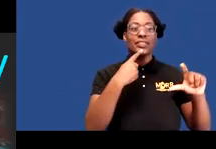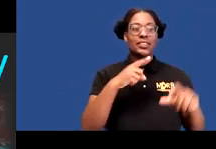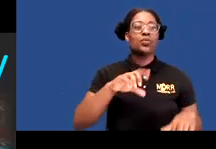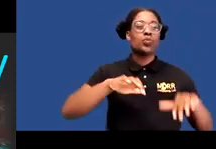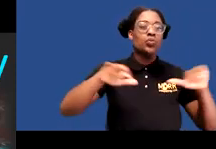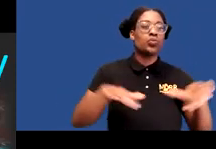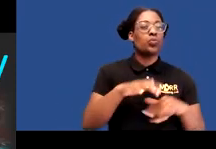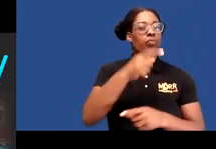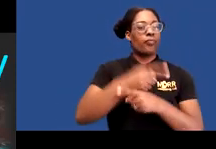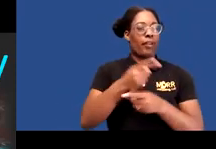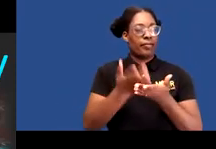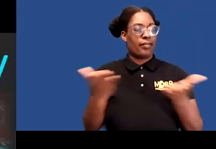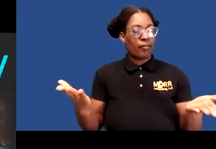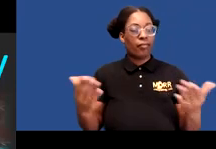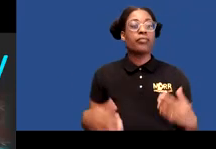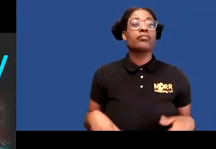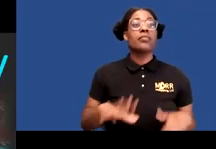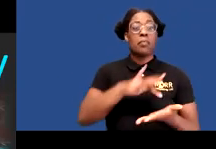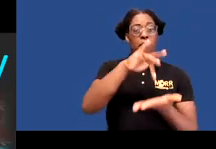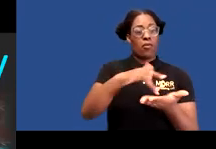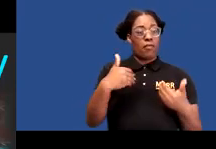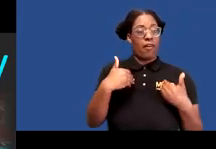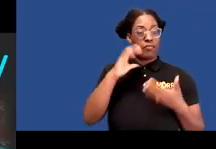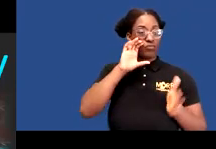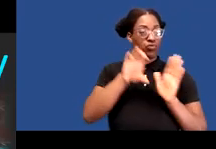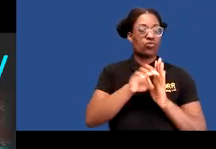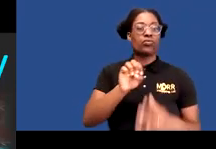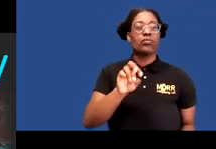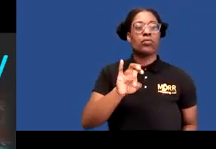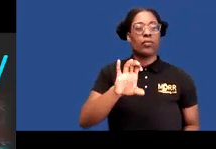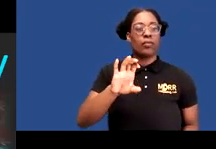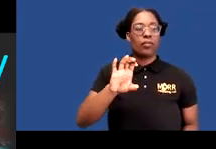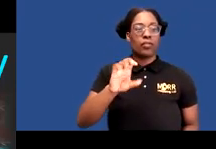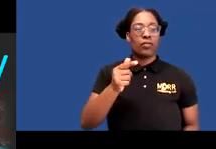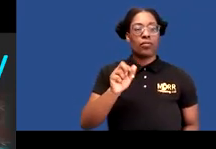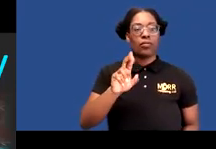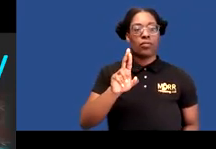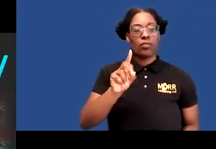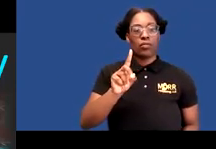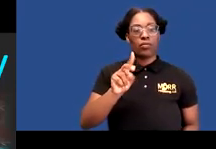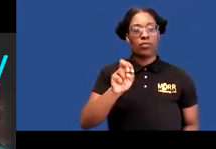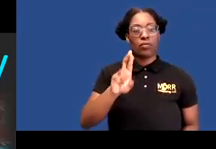and it's a picture of Eric Garner, who we know proceeded--